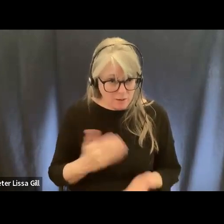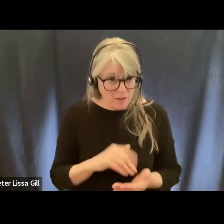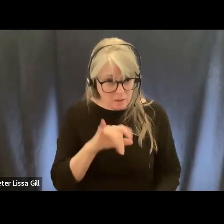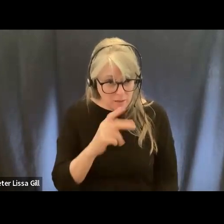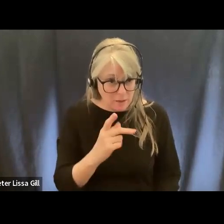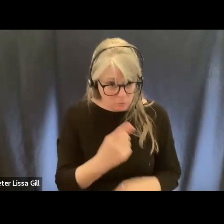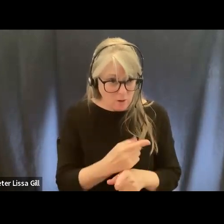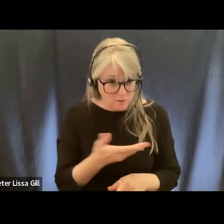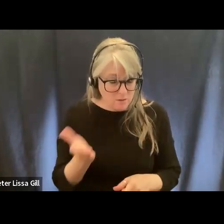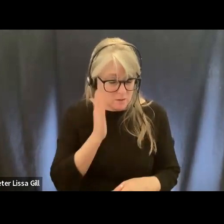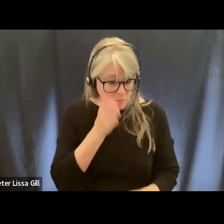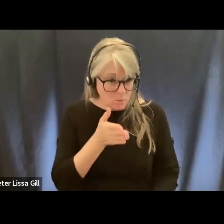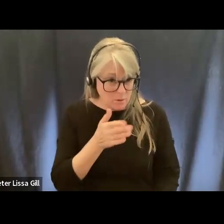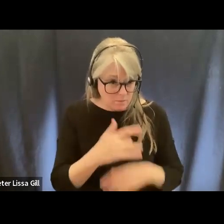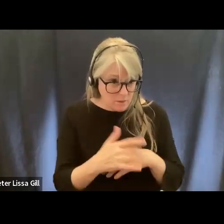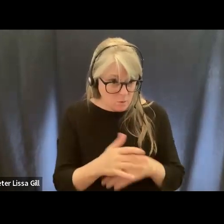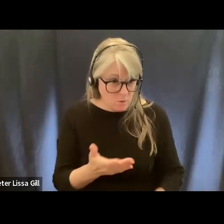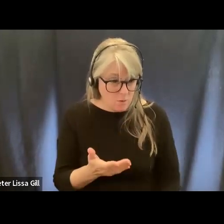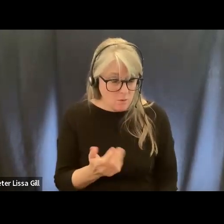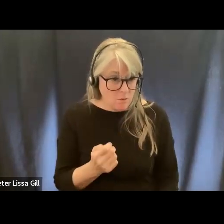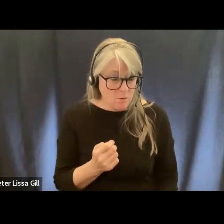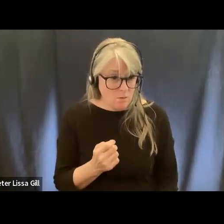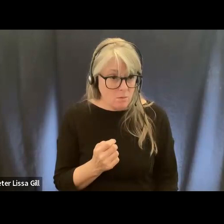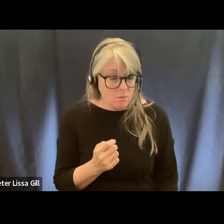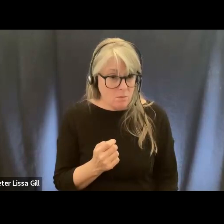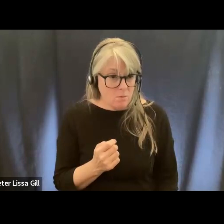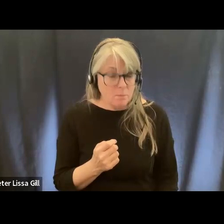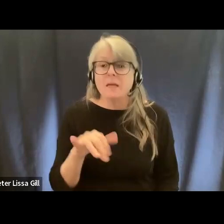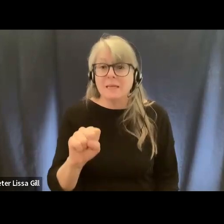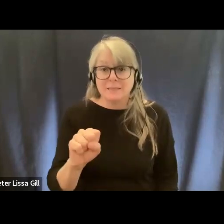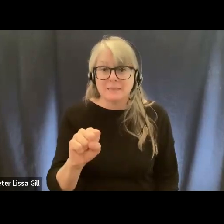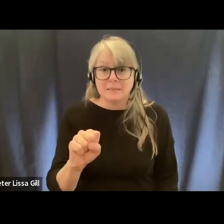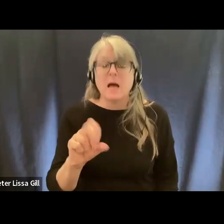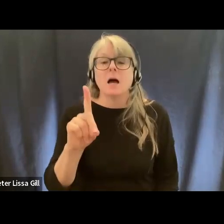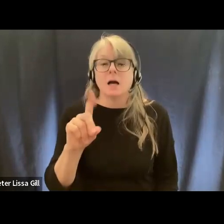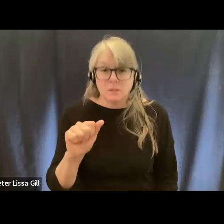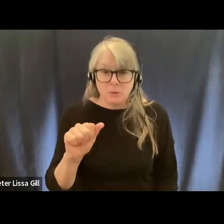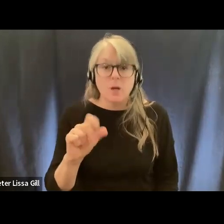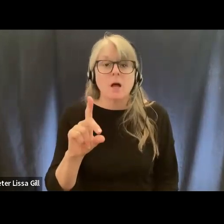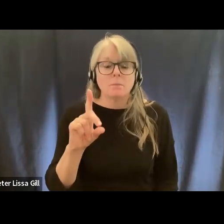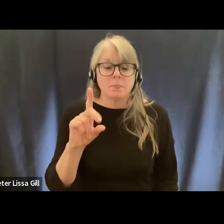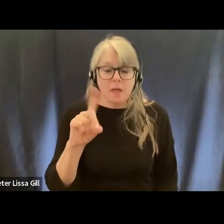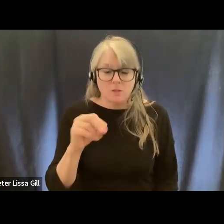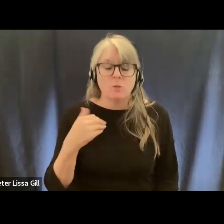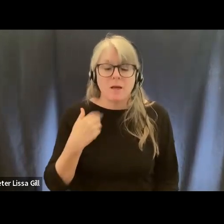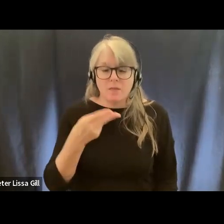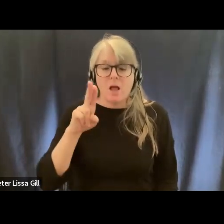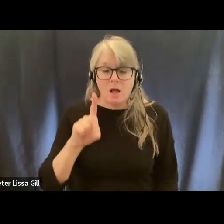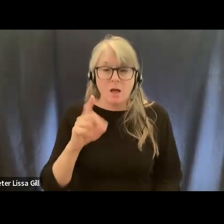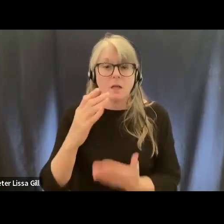To things that would be available. Okay.